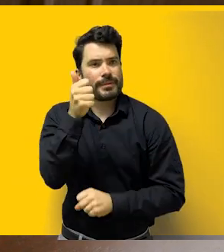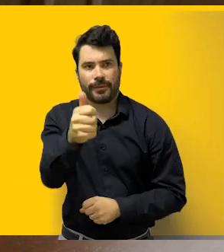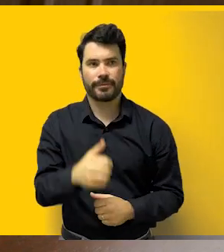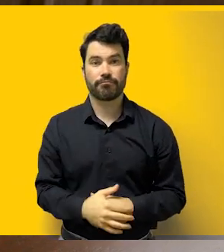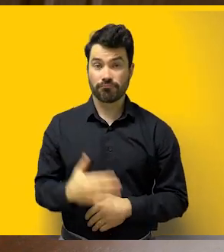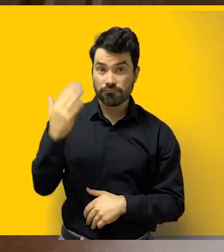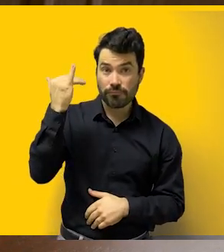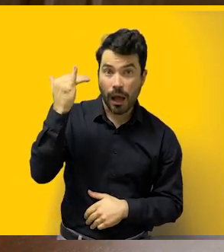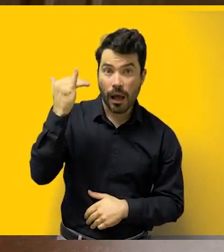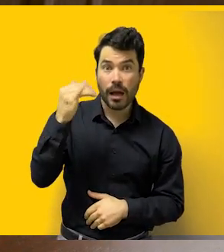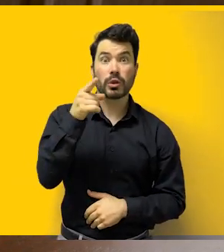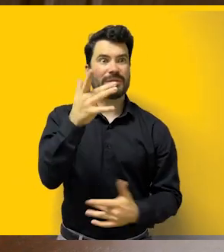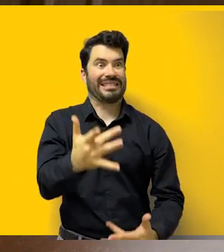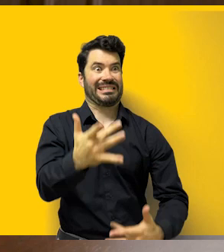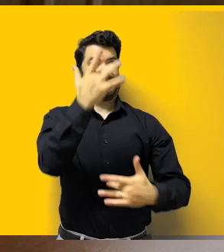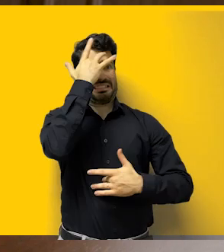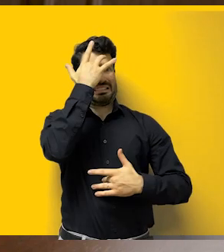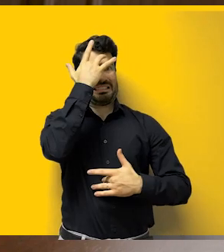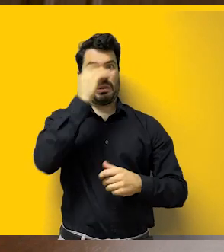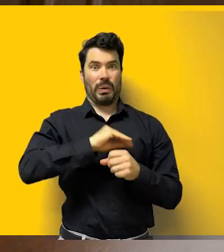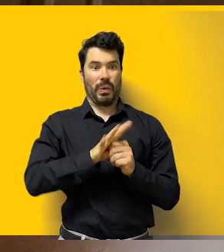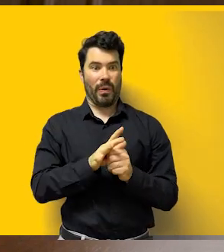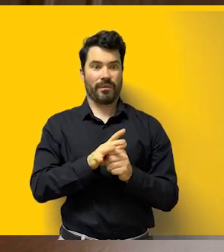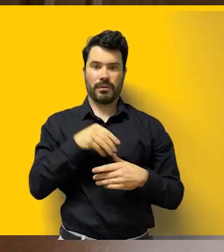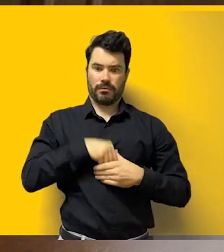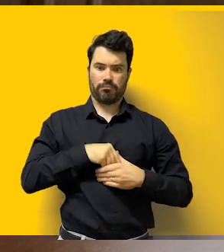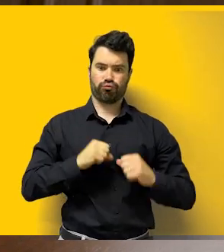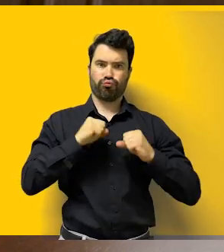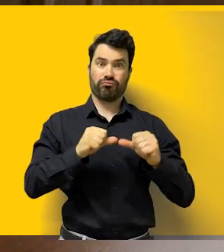you will need to complete weekly COVID-19 testing until you are fully vaccinated,